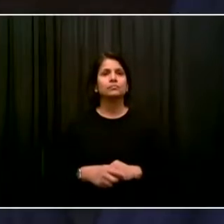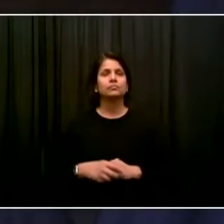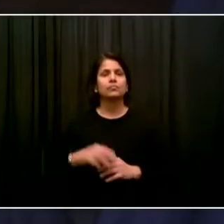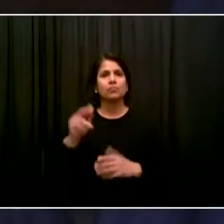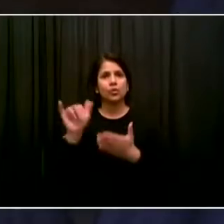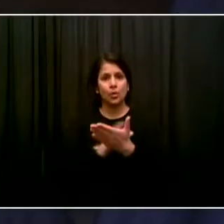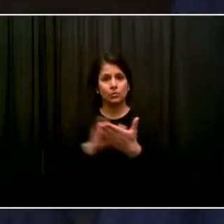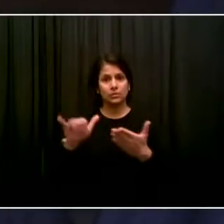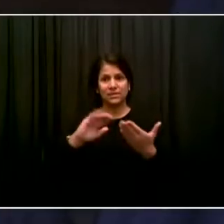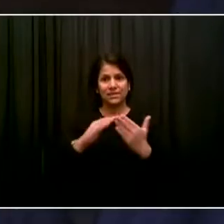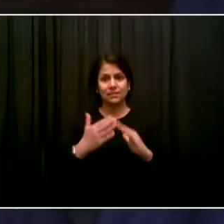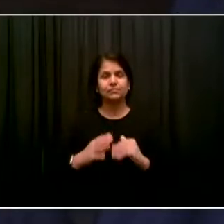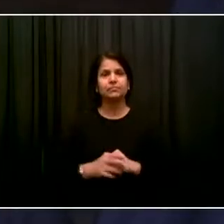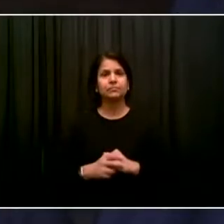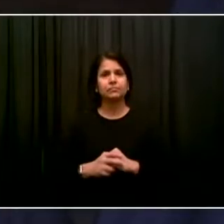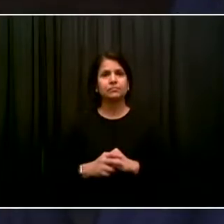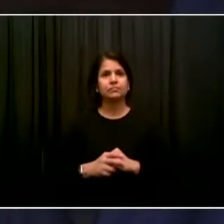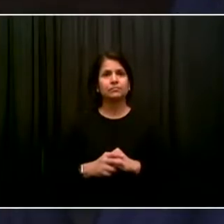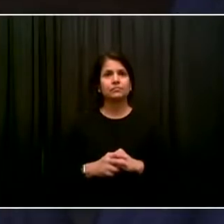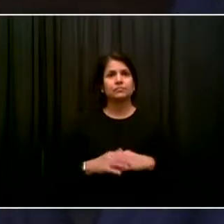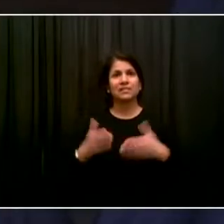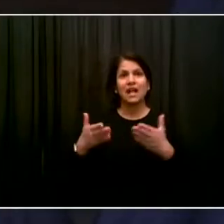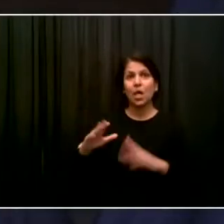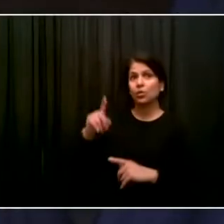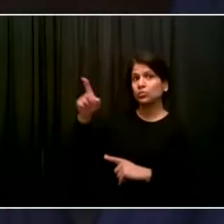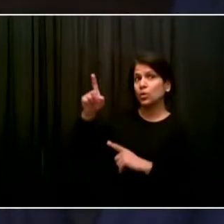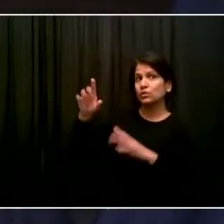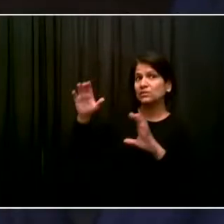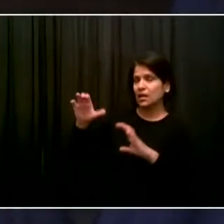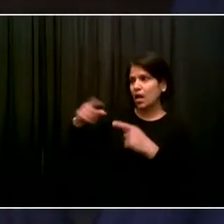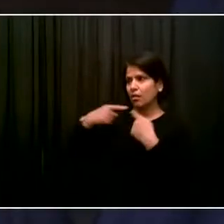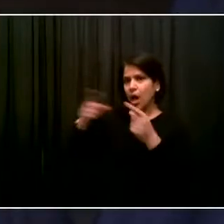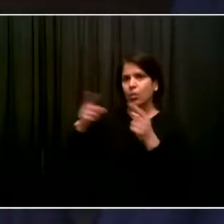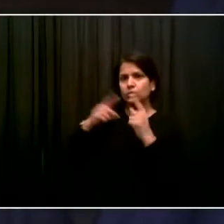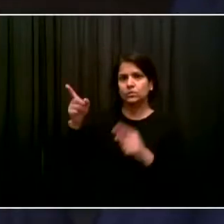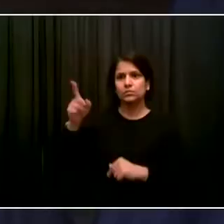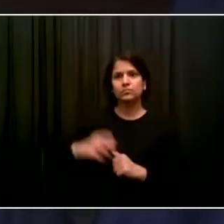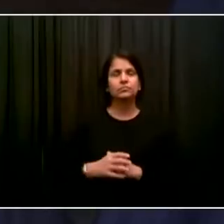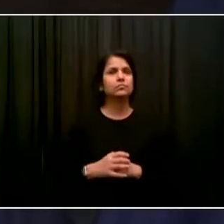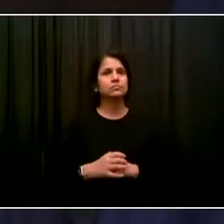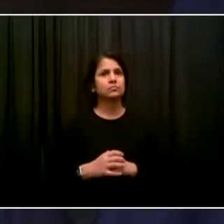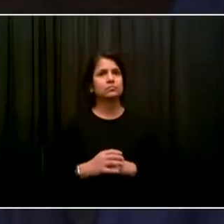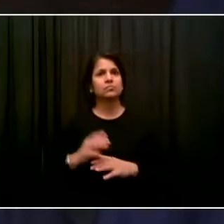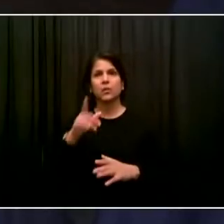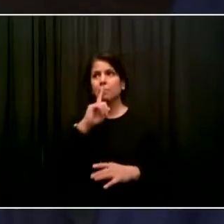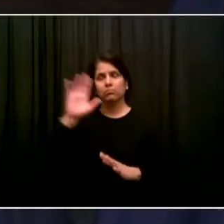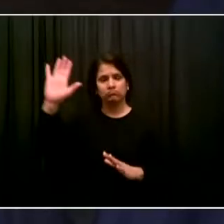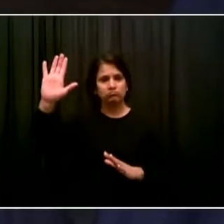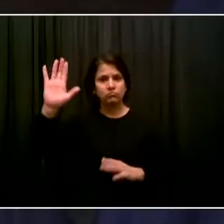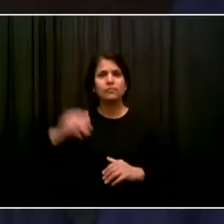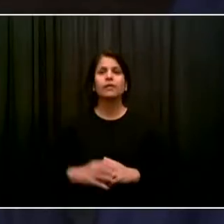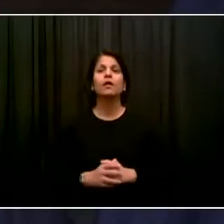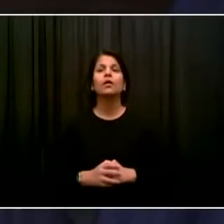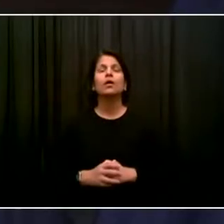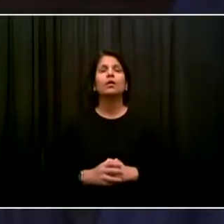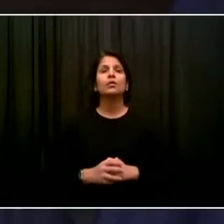OUT HER PRIORITIES THAT WILL ALSO IMPACT WHAT OUR ASK HS A